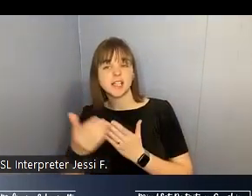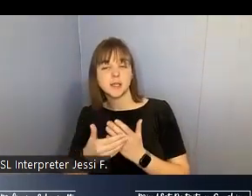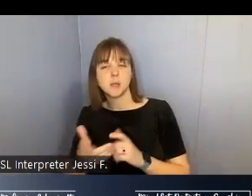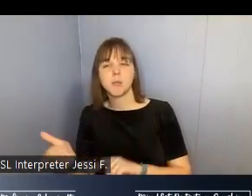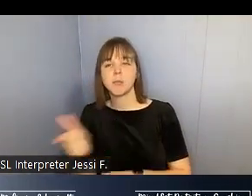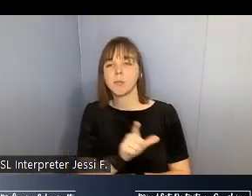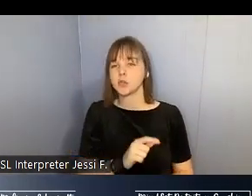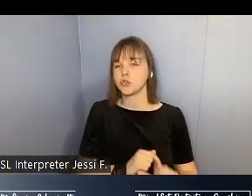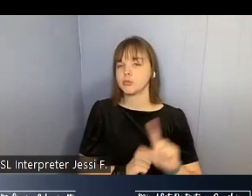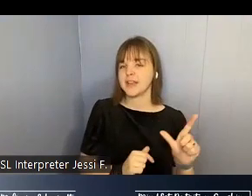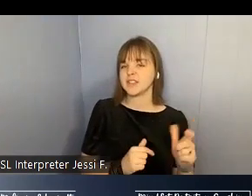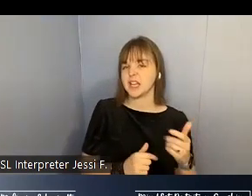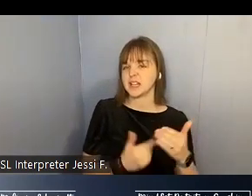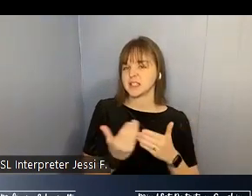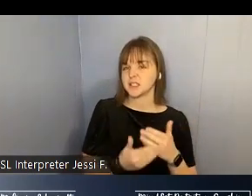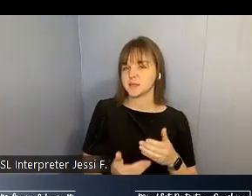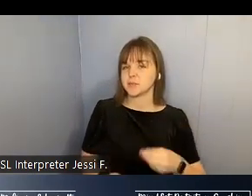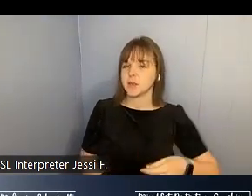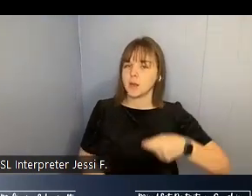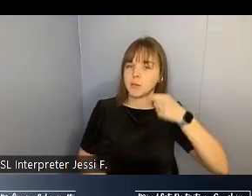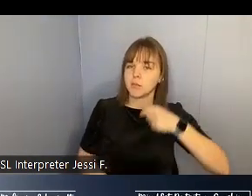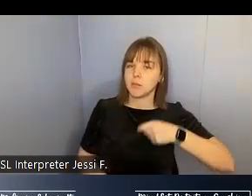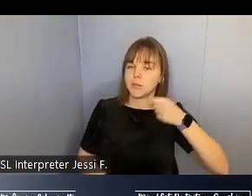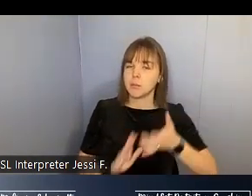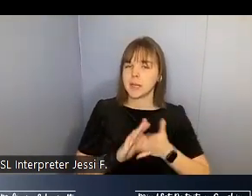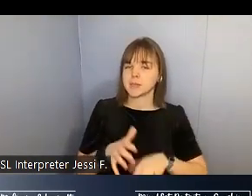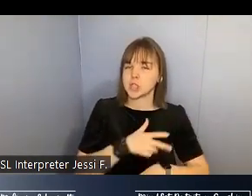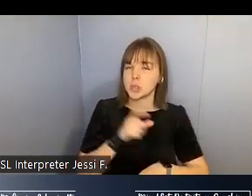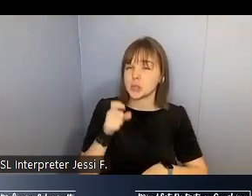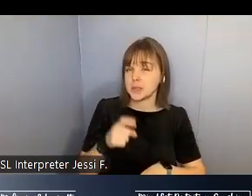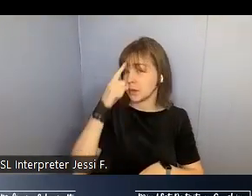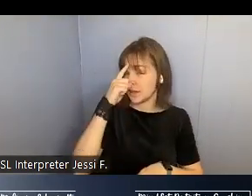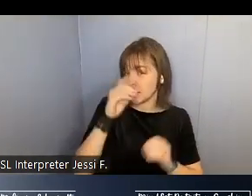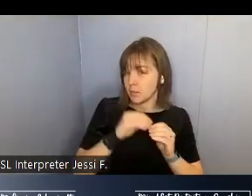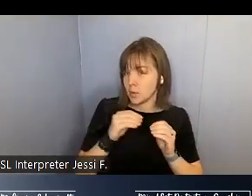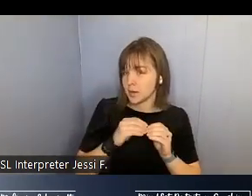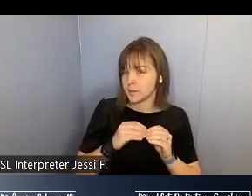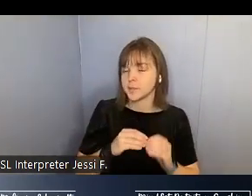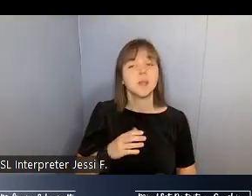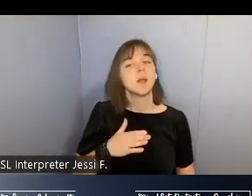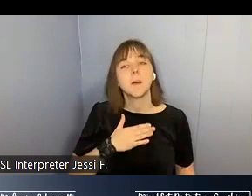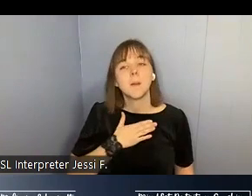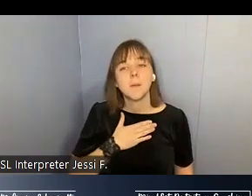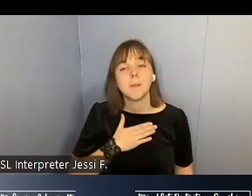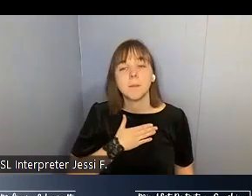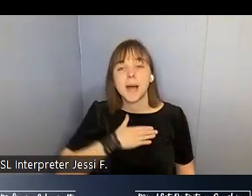Find another eater and slow your pace down to them. I am my husband's food Indy pace car. He wolfs down his food.